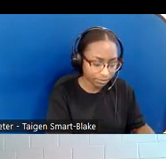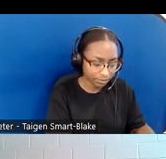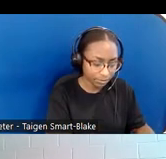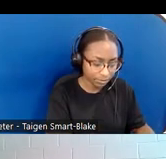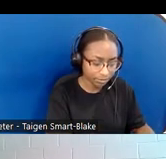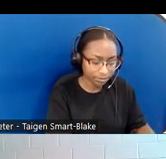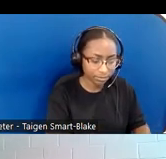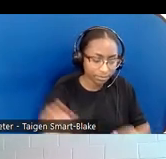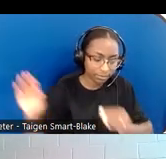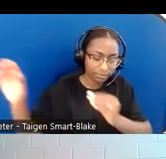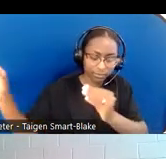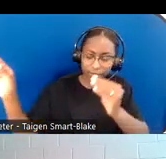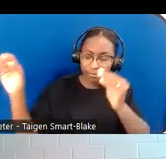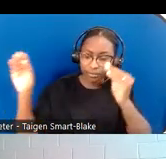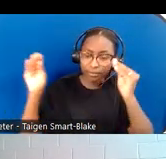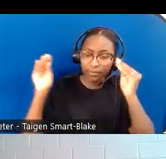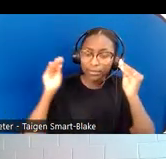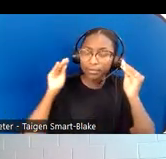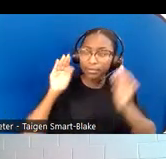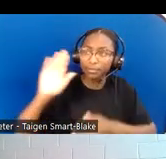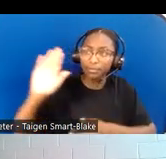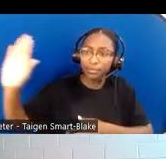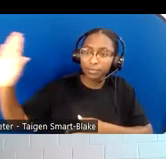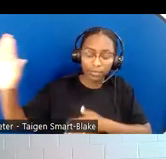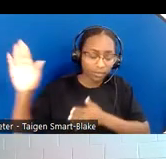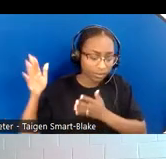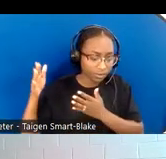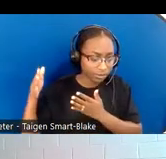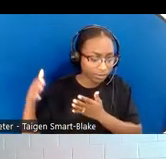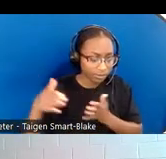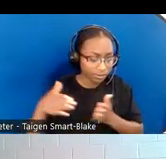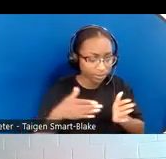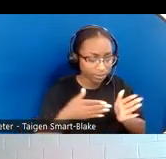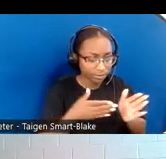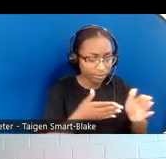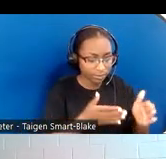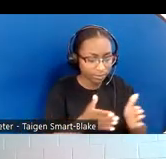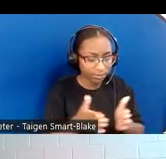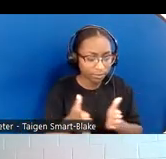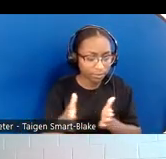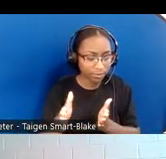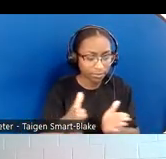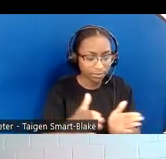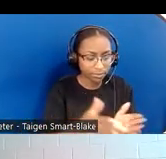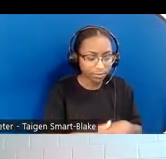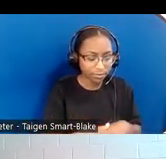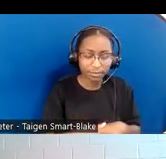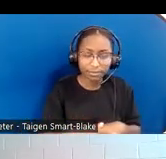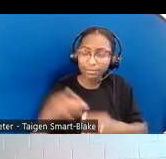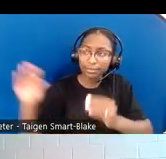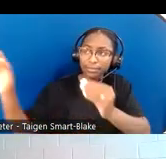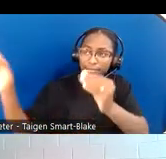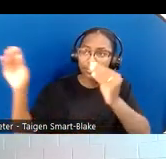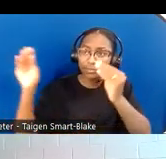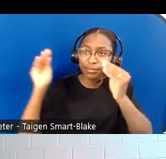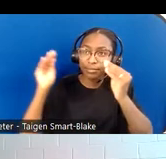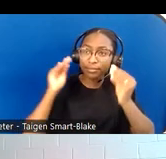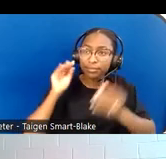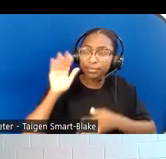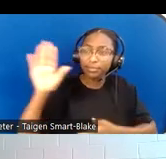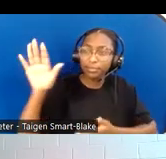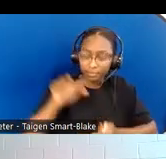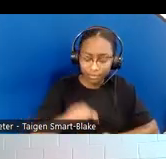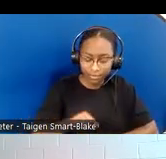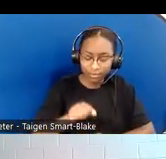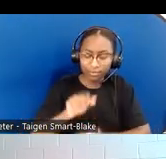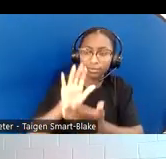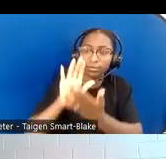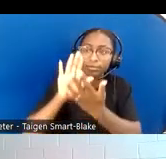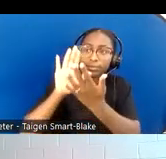Teach us your ways, Teach us your ways